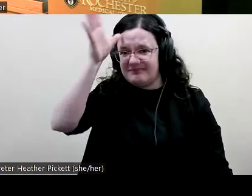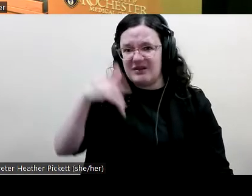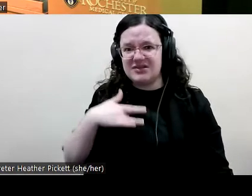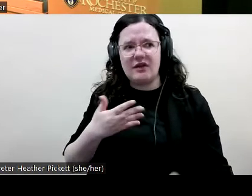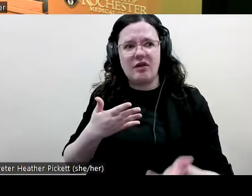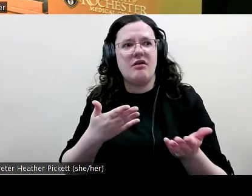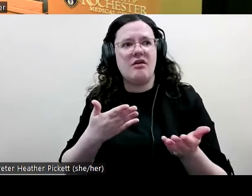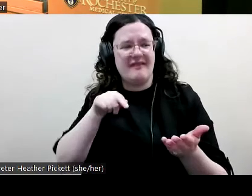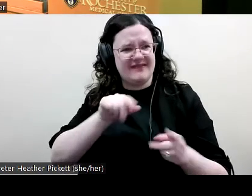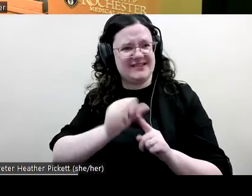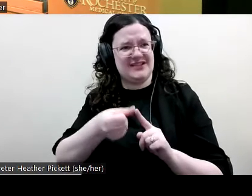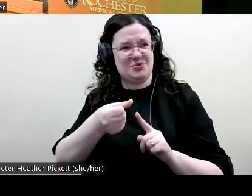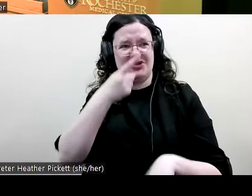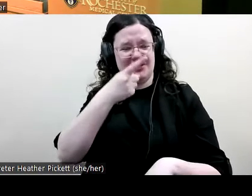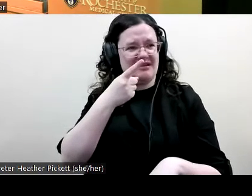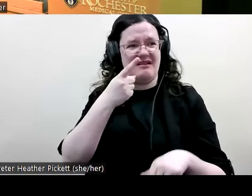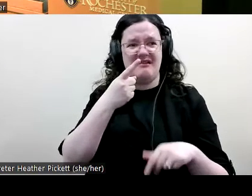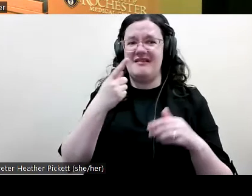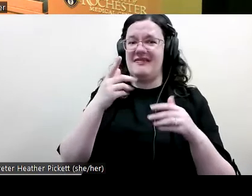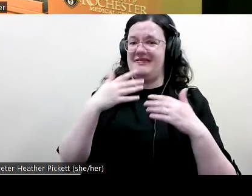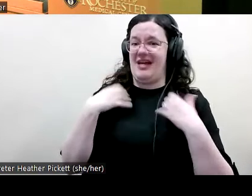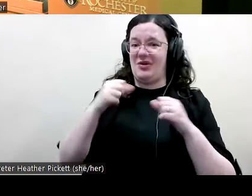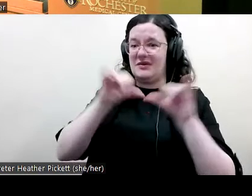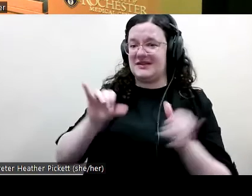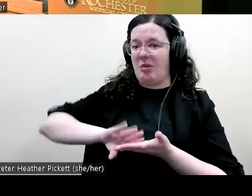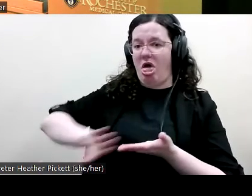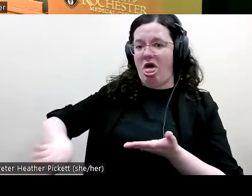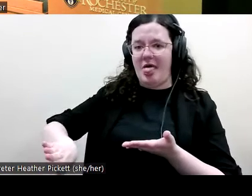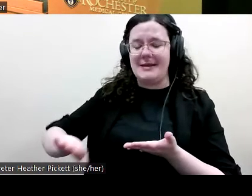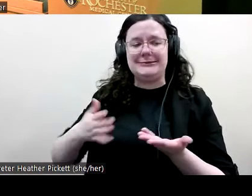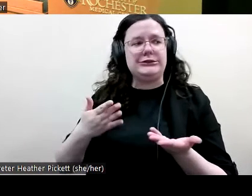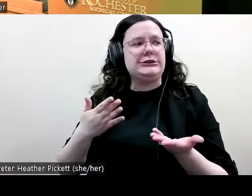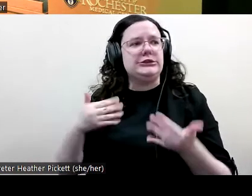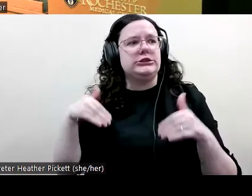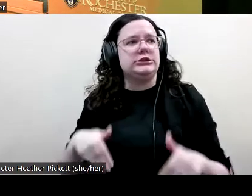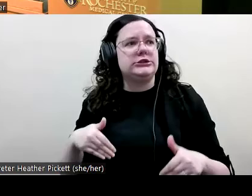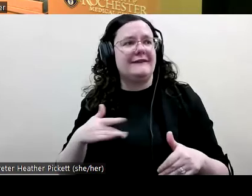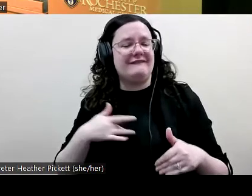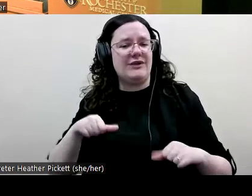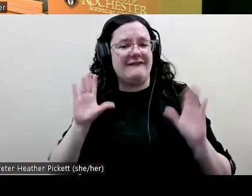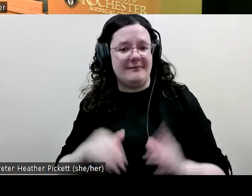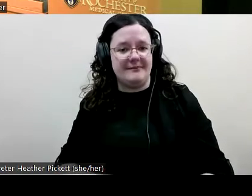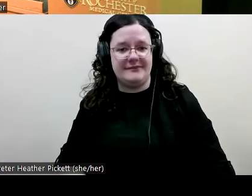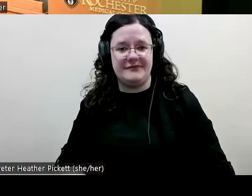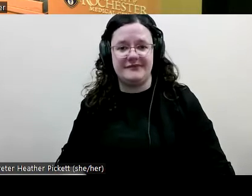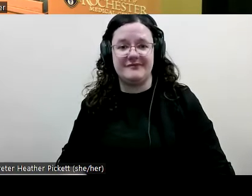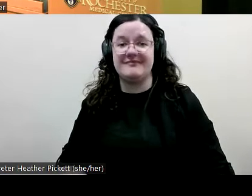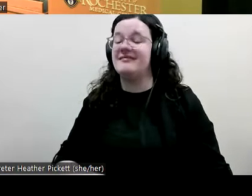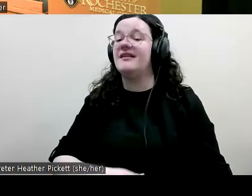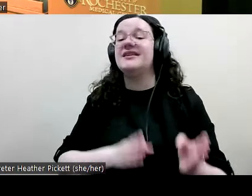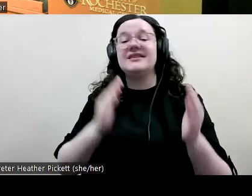giving up in a sense um families enabled their bad um Behavior so I hate things like enabling um if